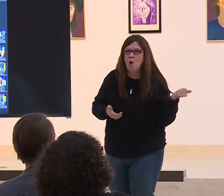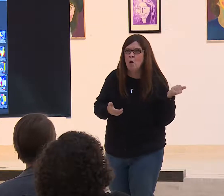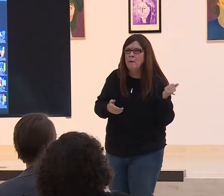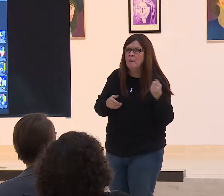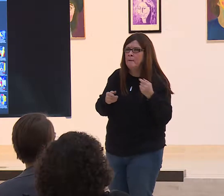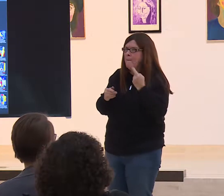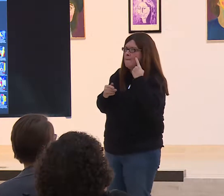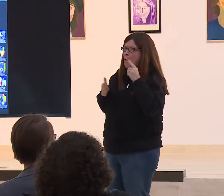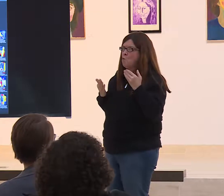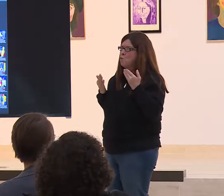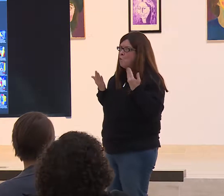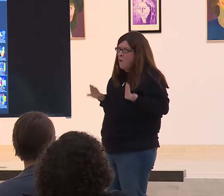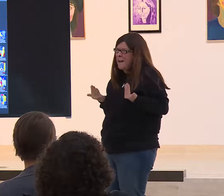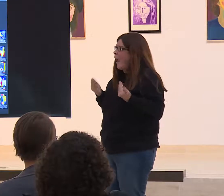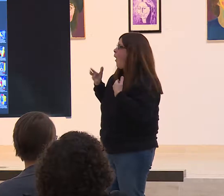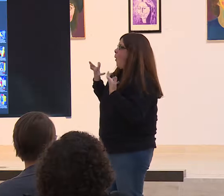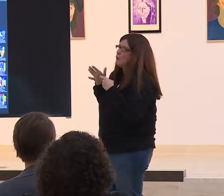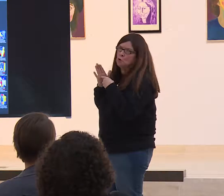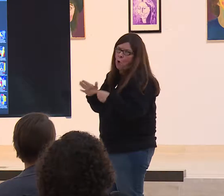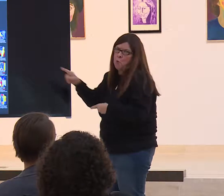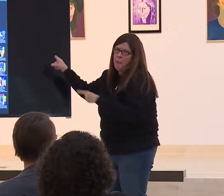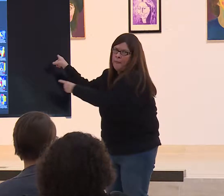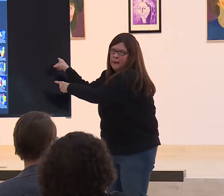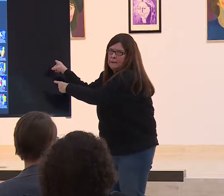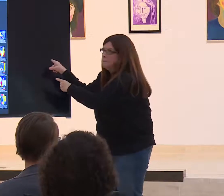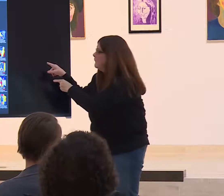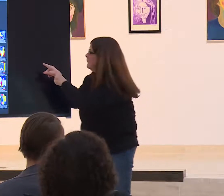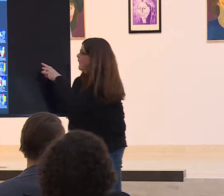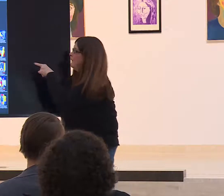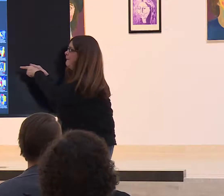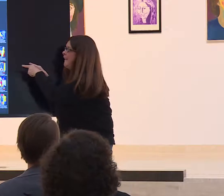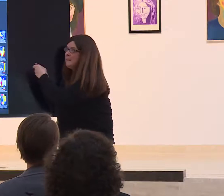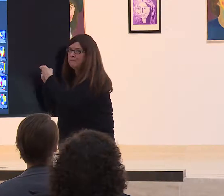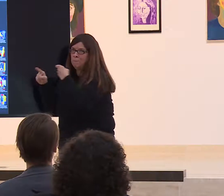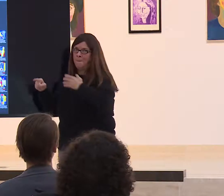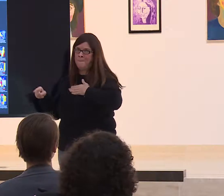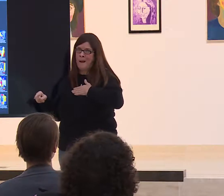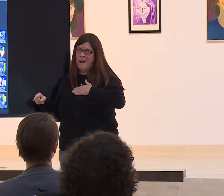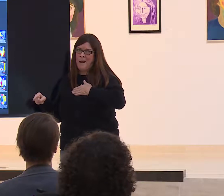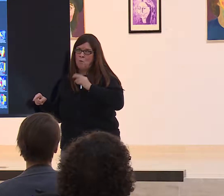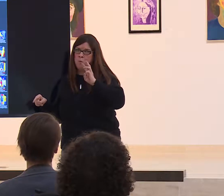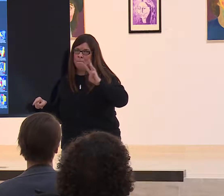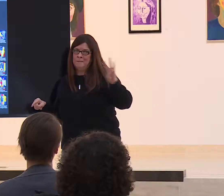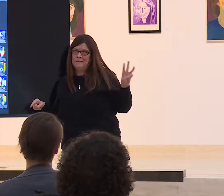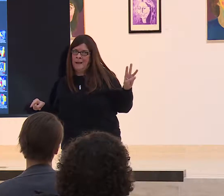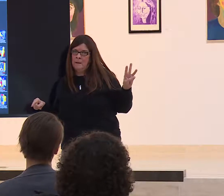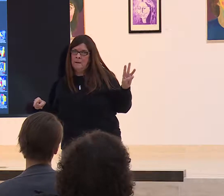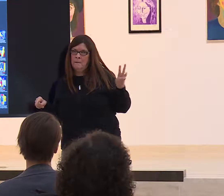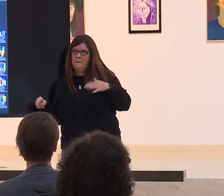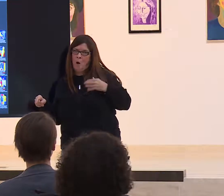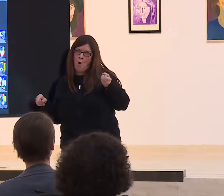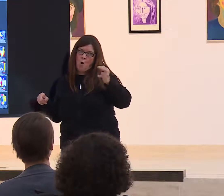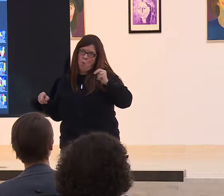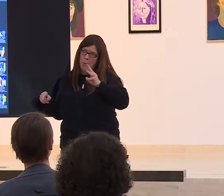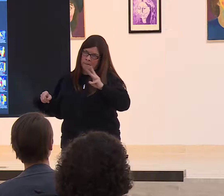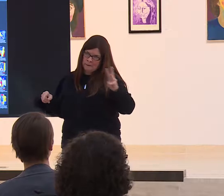just to help you understand what is happening as time has gone on. So this is from my website,